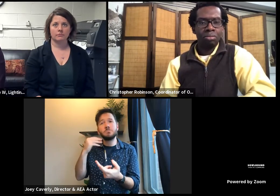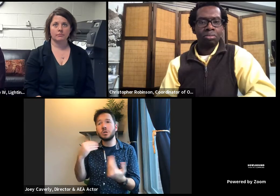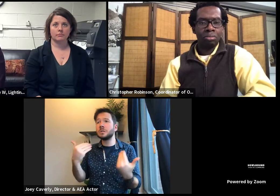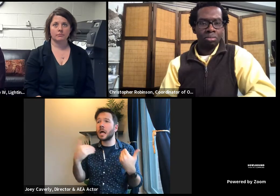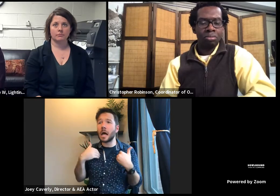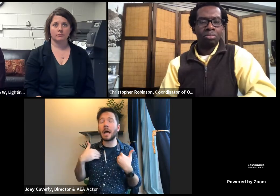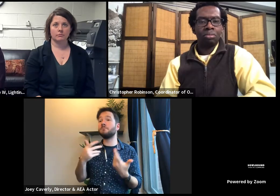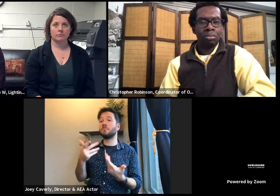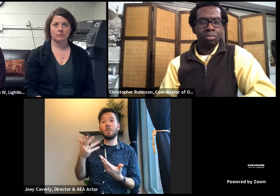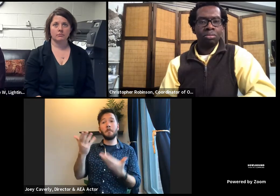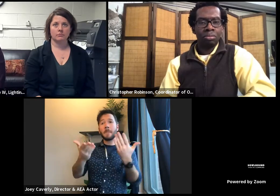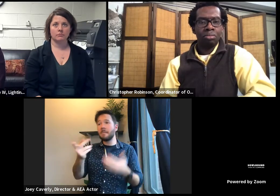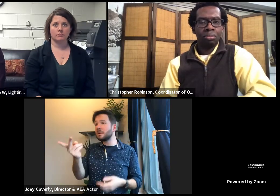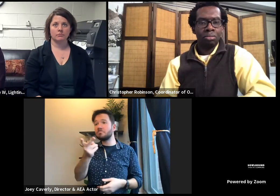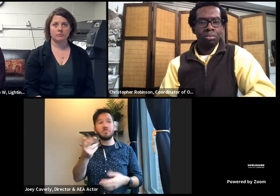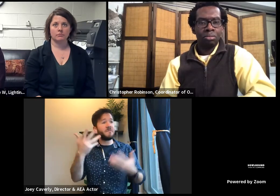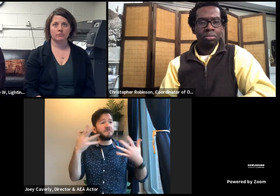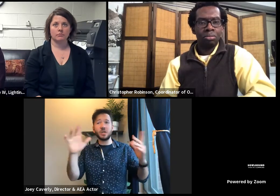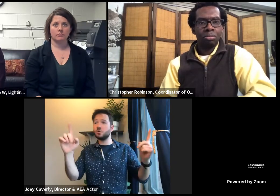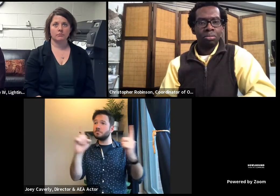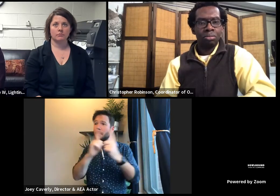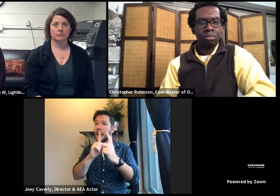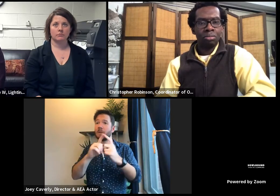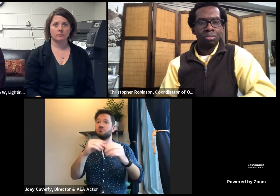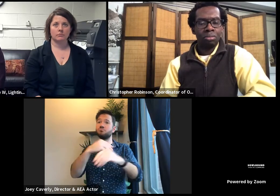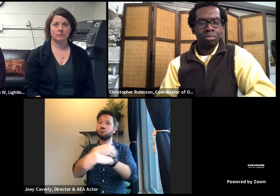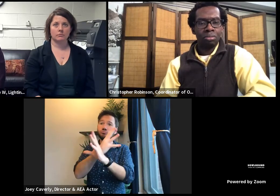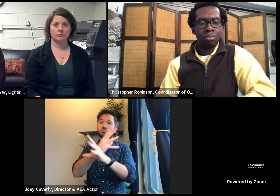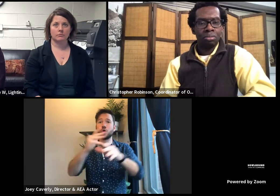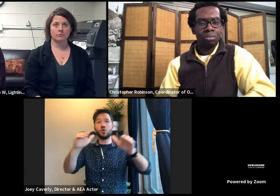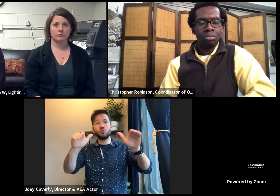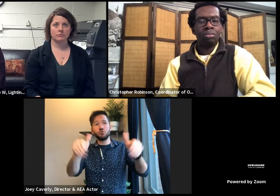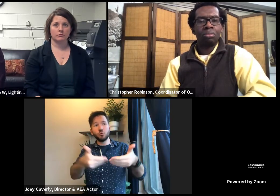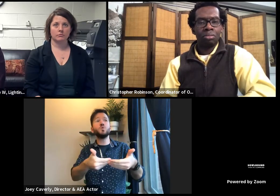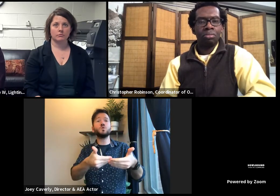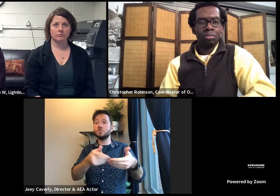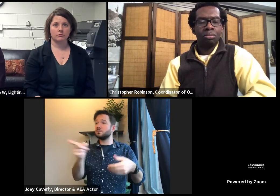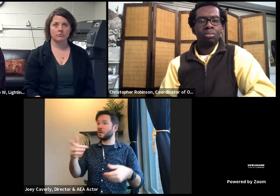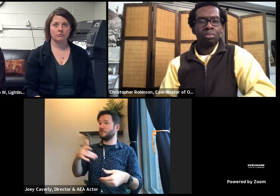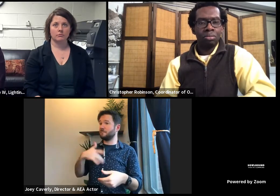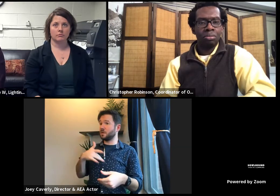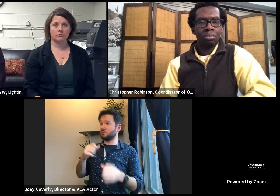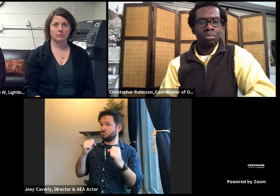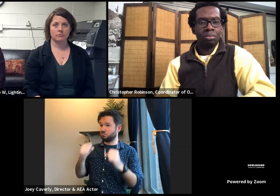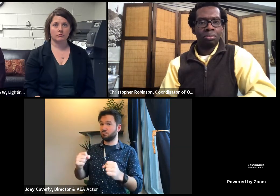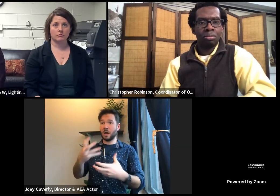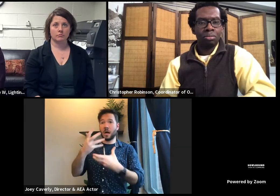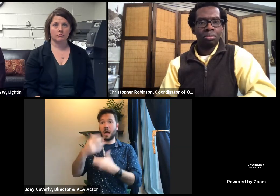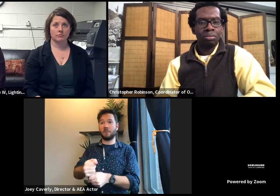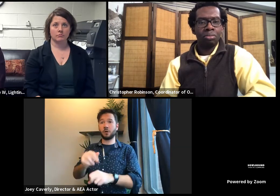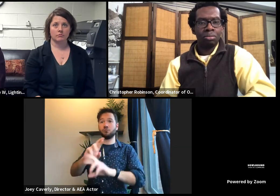Here are the interpreters names. Here is a little bit about their experience. Would you like to meet the interpreters ahead of time